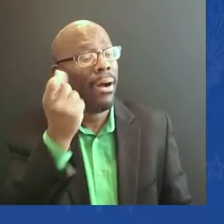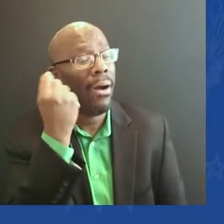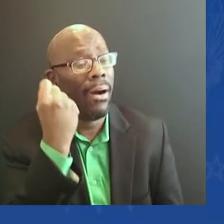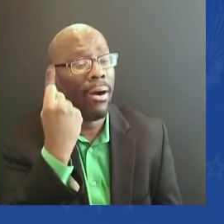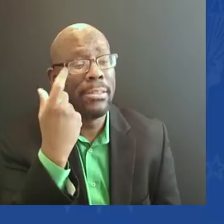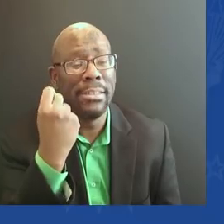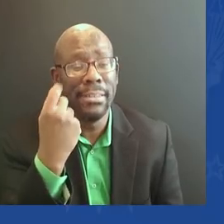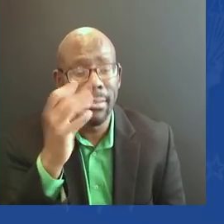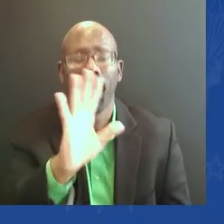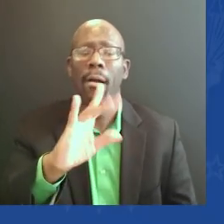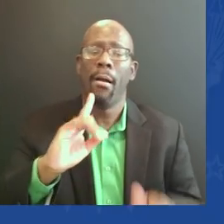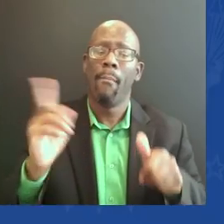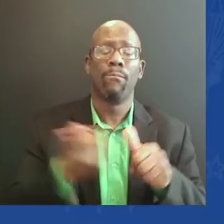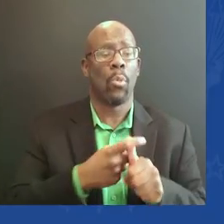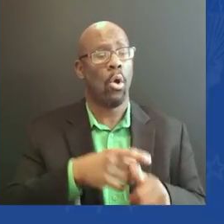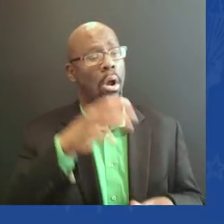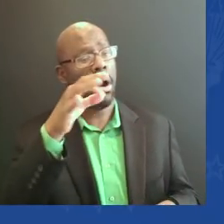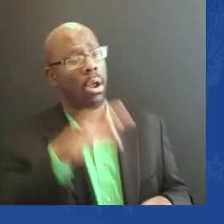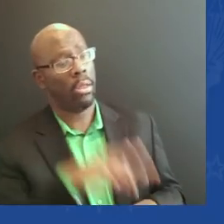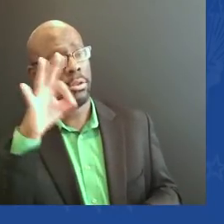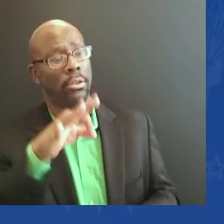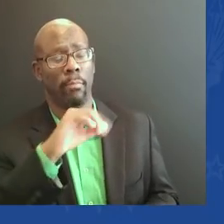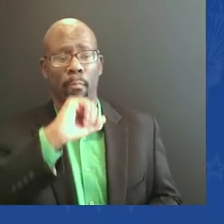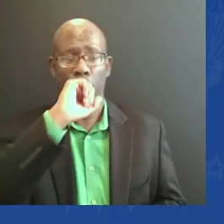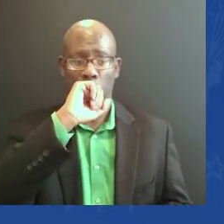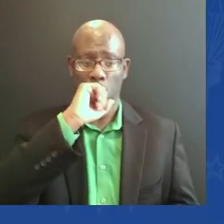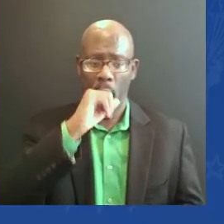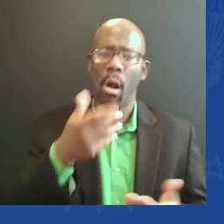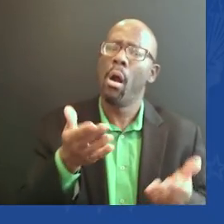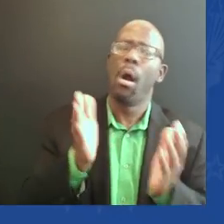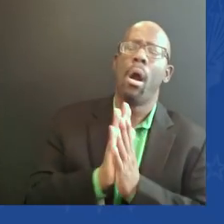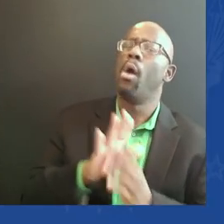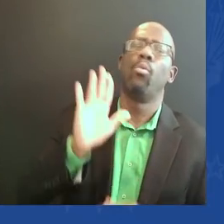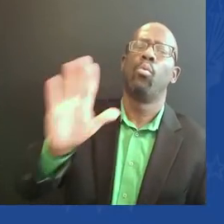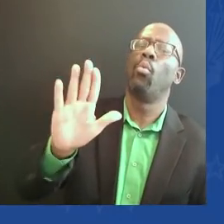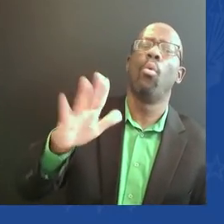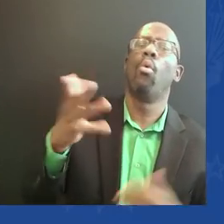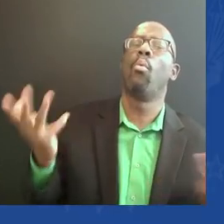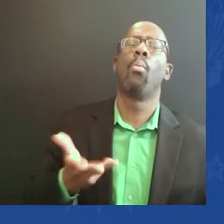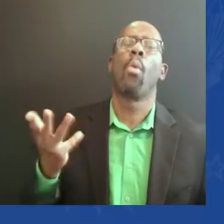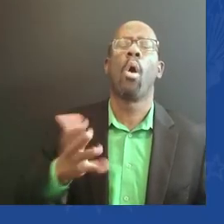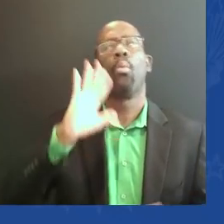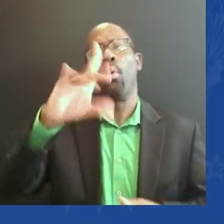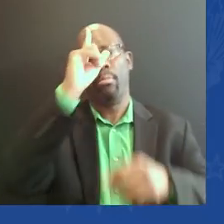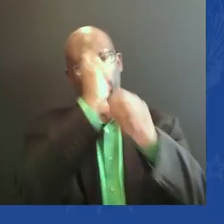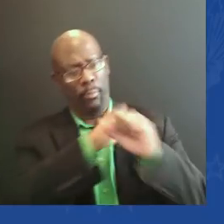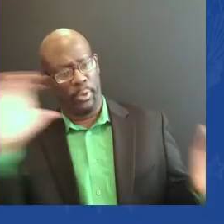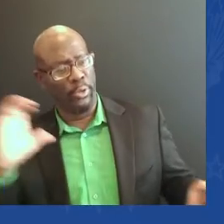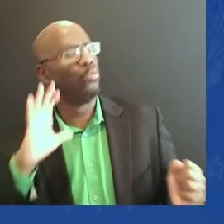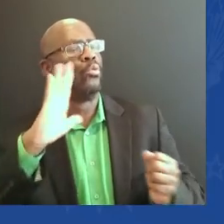"What's your position on homosexuals?" He said, "Who am I to judge?" This is a man who is of great empathy.